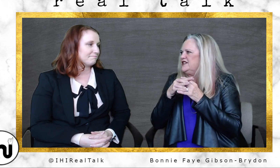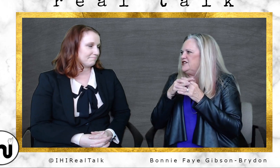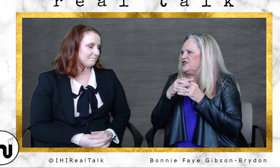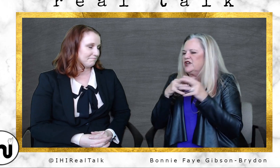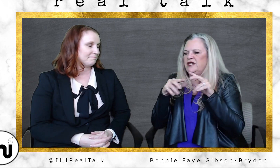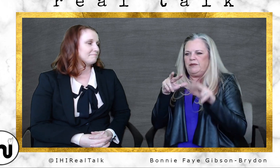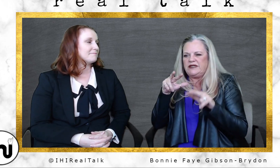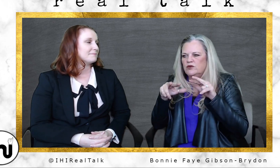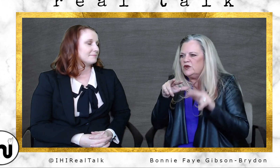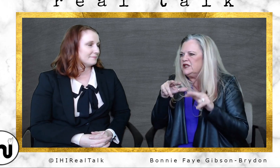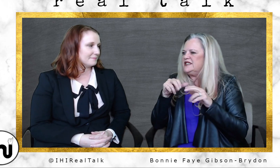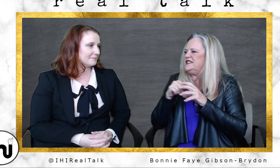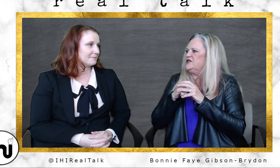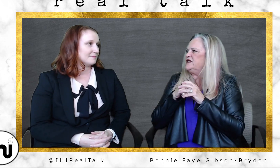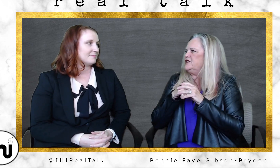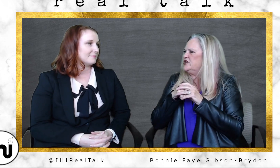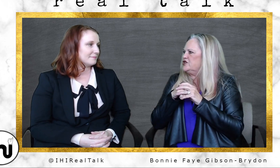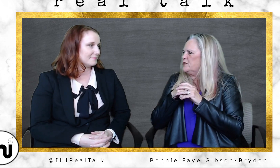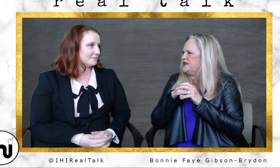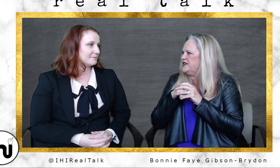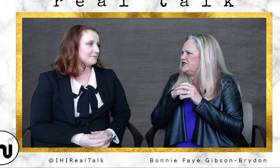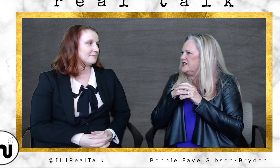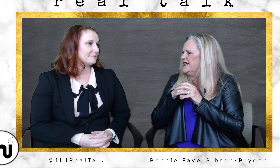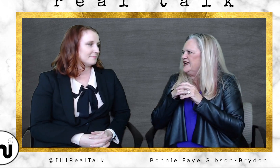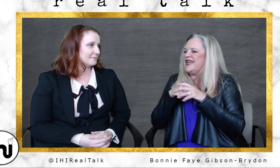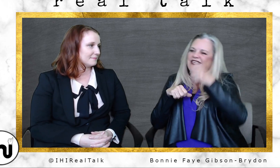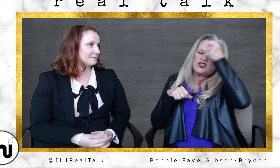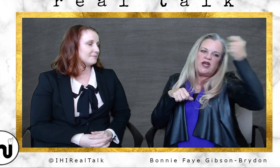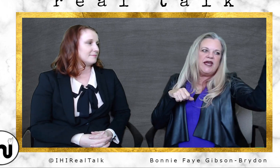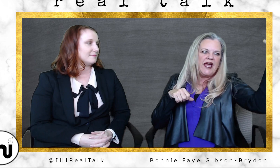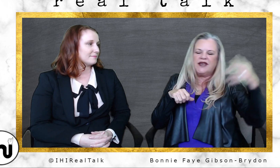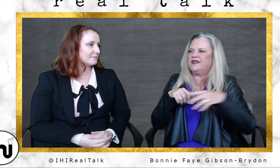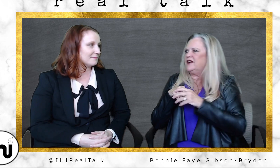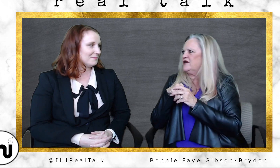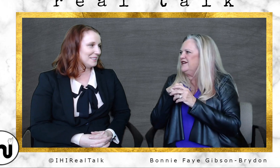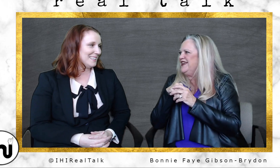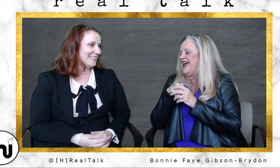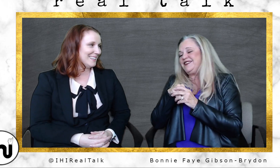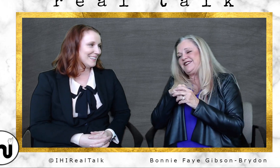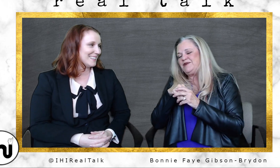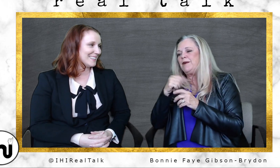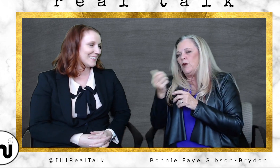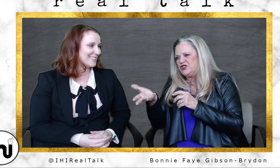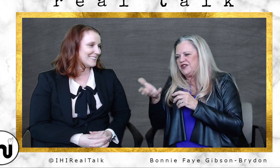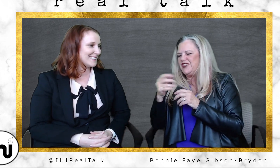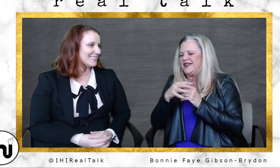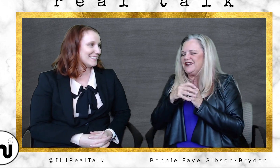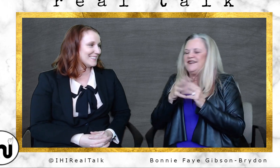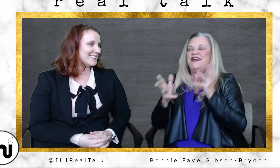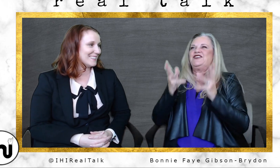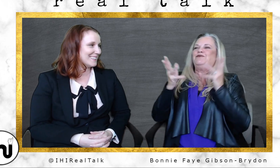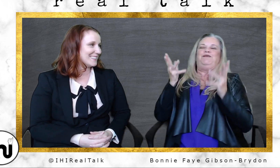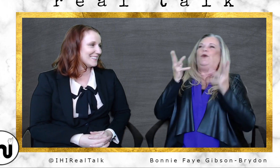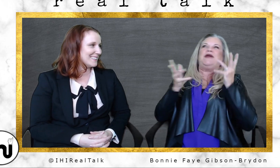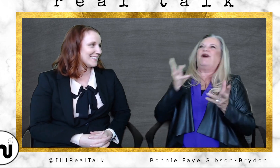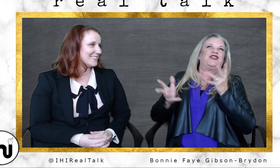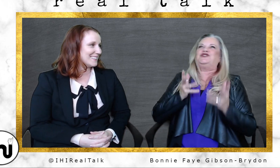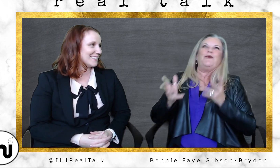you're gonna be really stilted in your interpretation. It's like, get your head out of there. At the same time, I want you to think. You, "Wait, Bonnie! You told me not